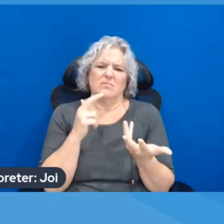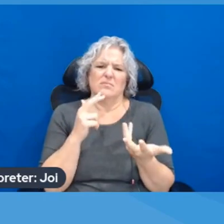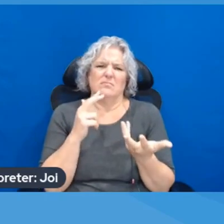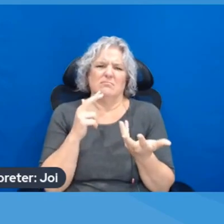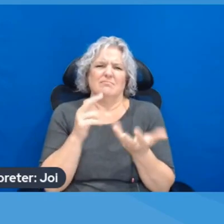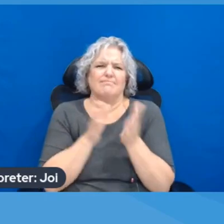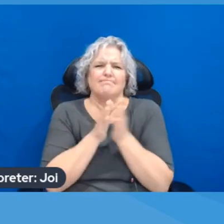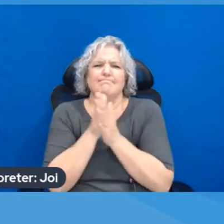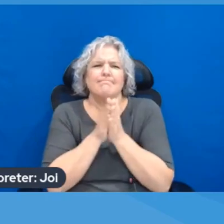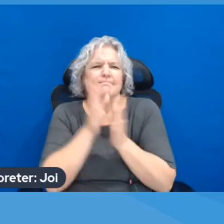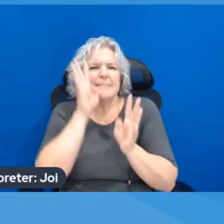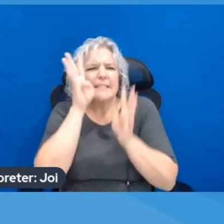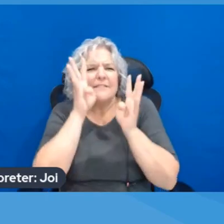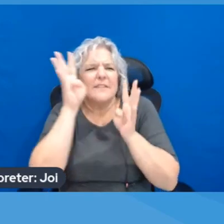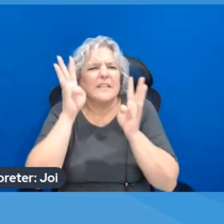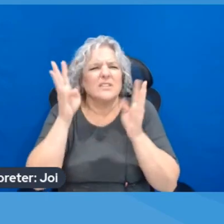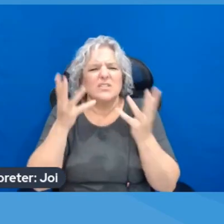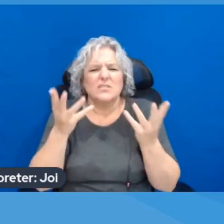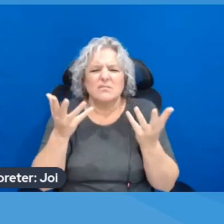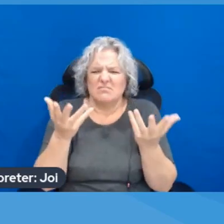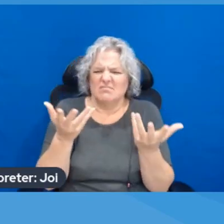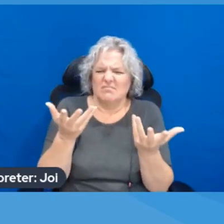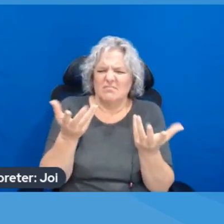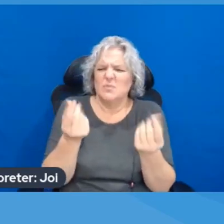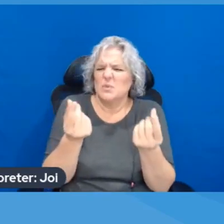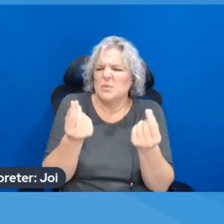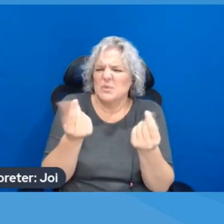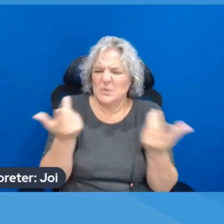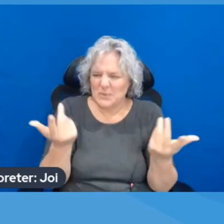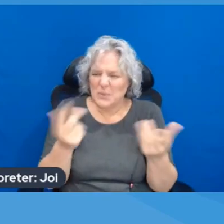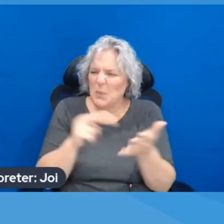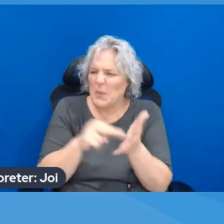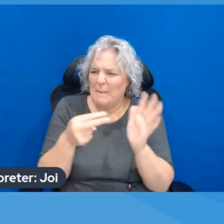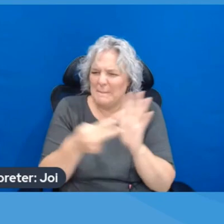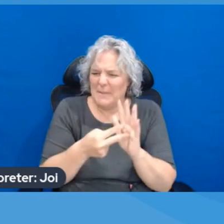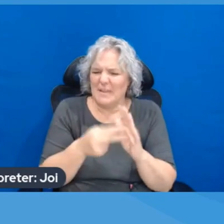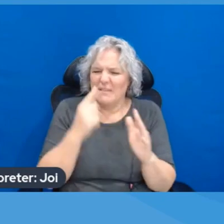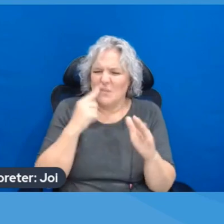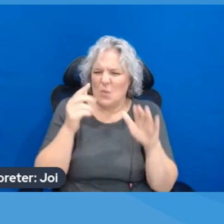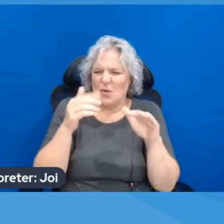we are doing at the STEM Innovation for Inclusion in Early Education Center.